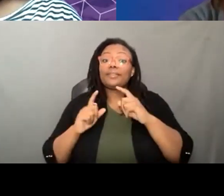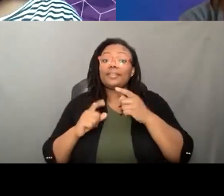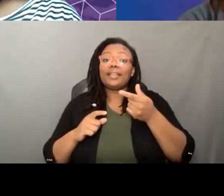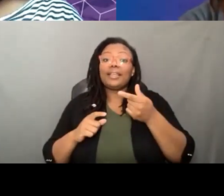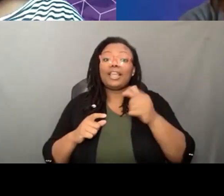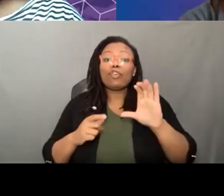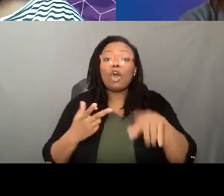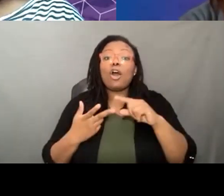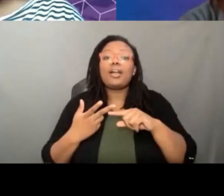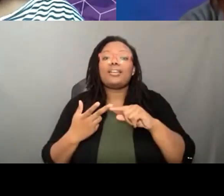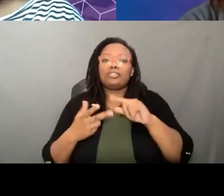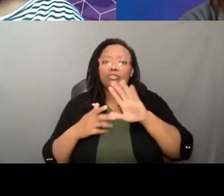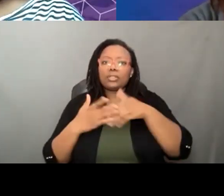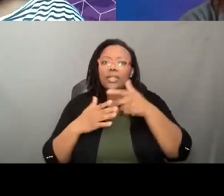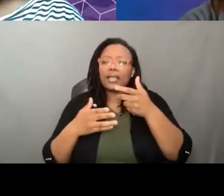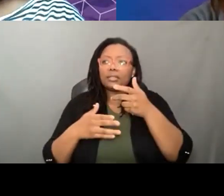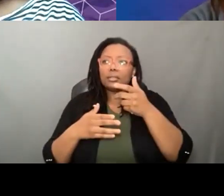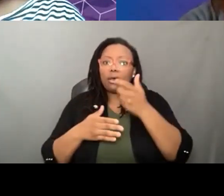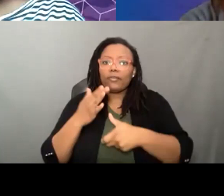those types of costs in participant support?